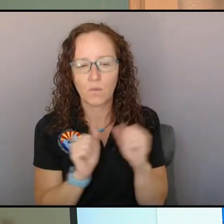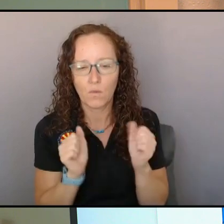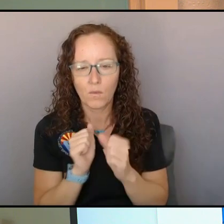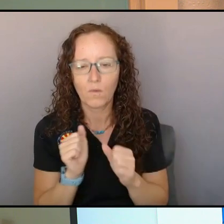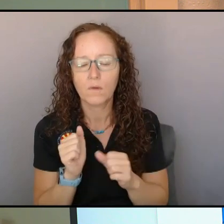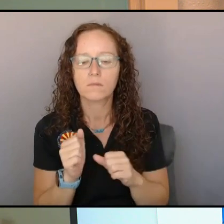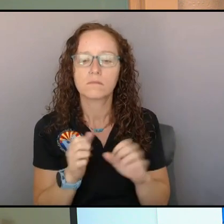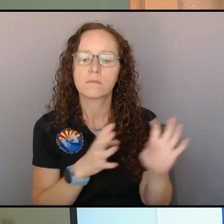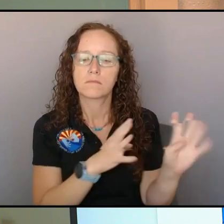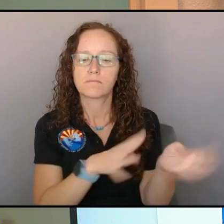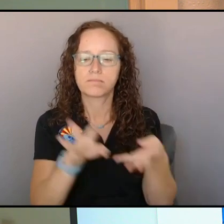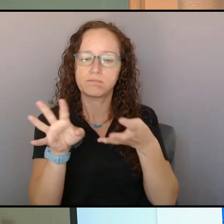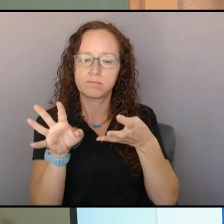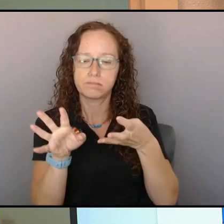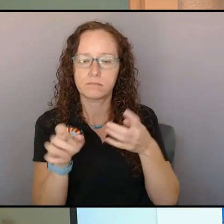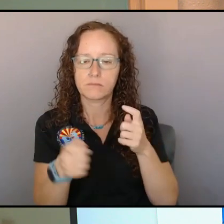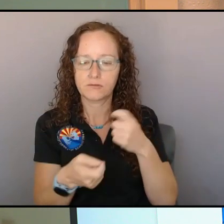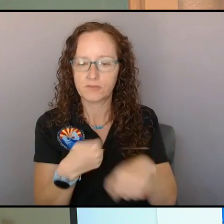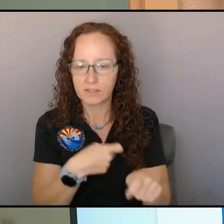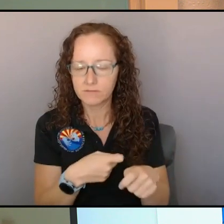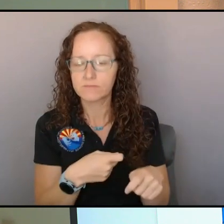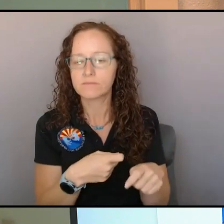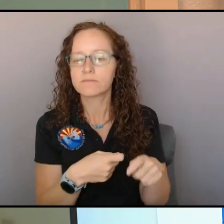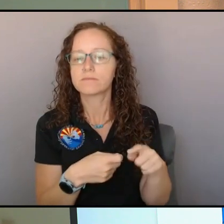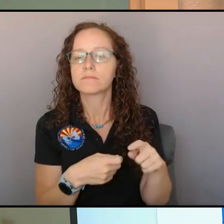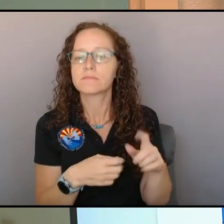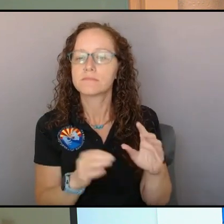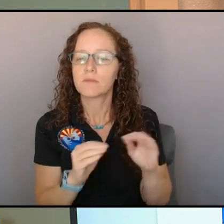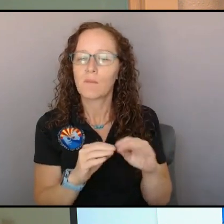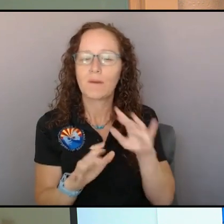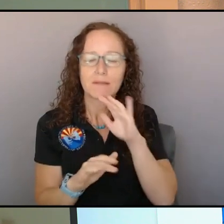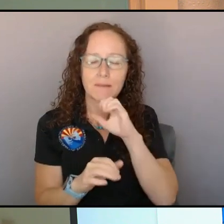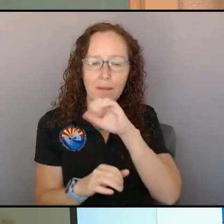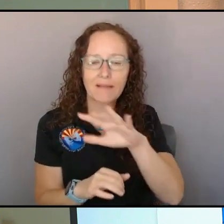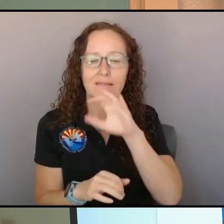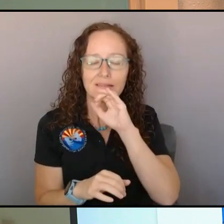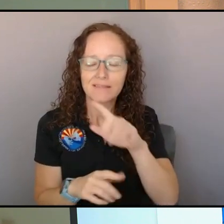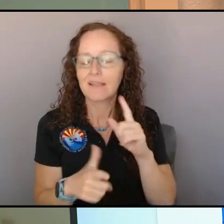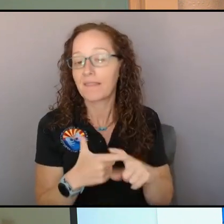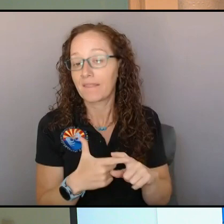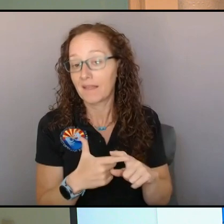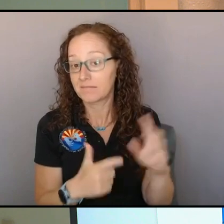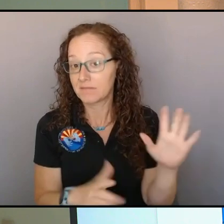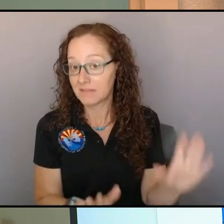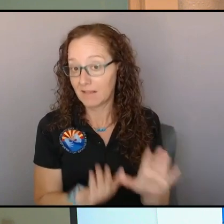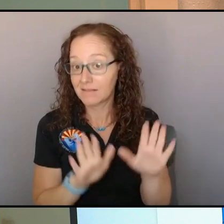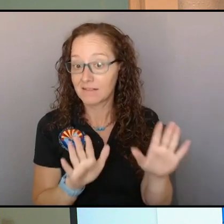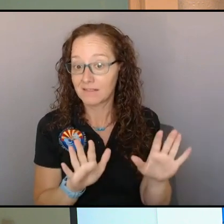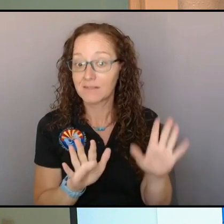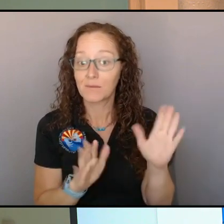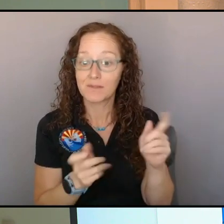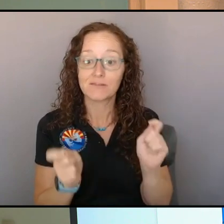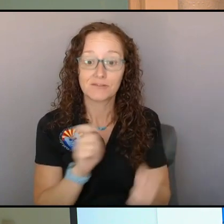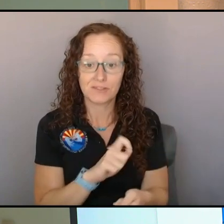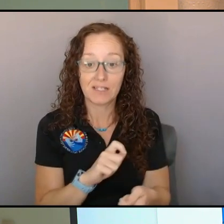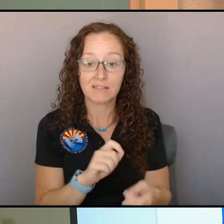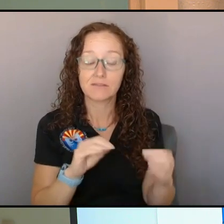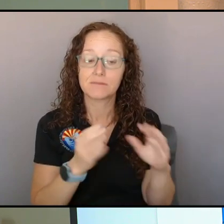spicier winds. But as you see going into Sunday that changes a lot. We're more predominantly into the green and yellow